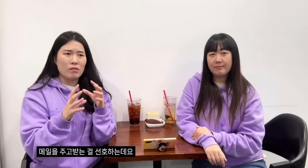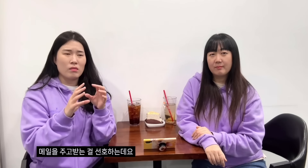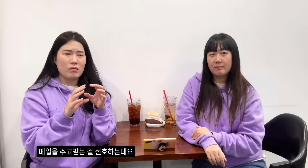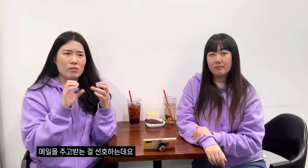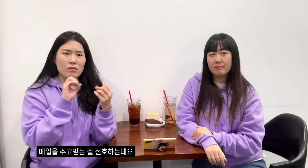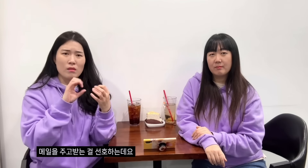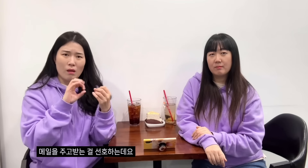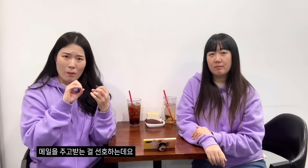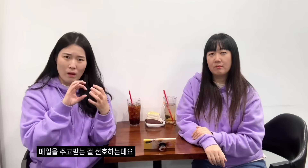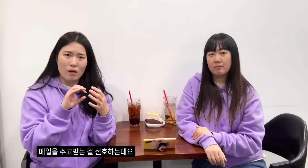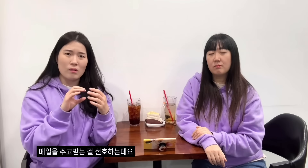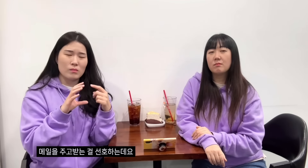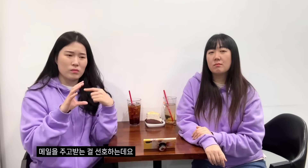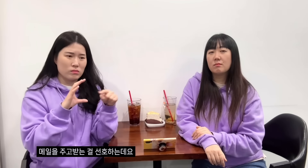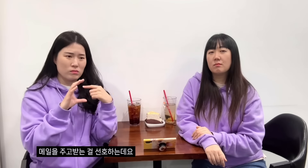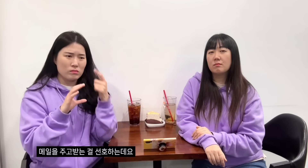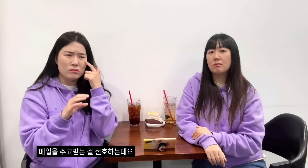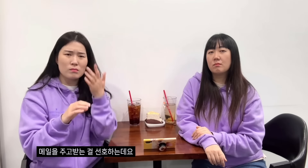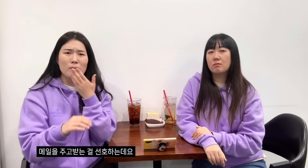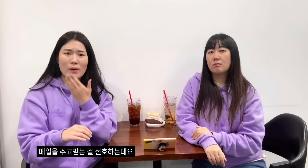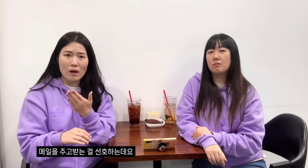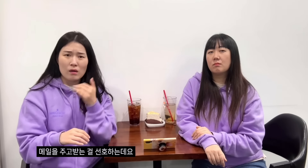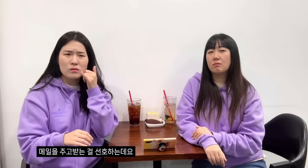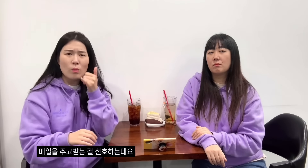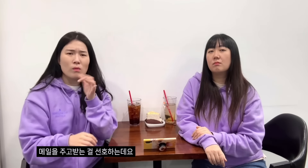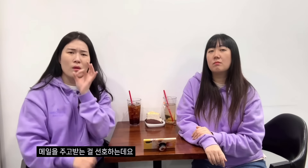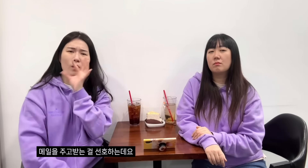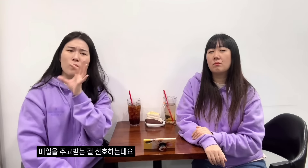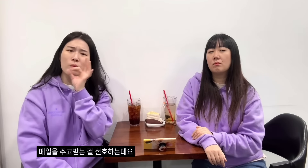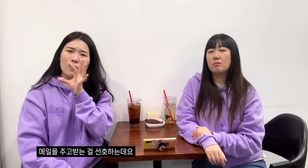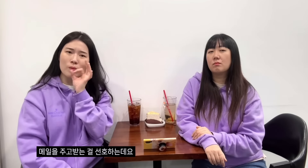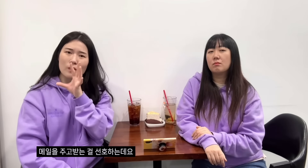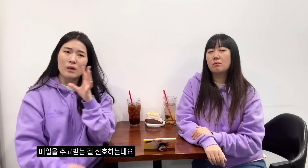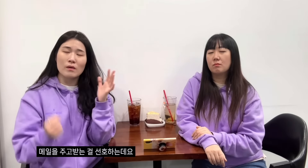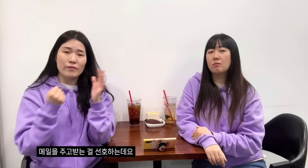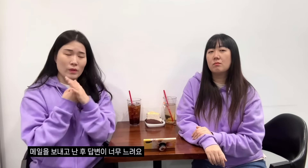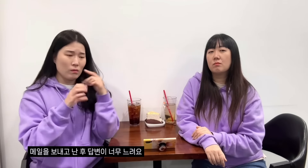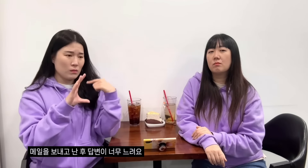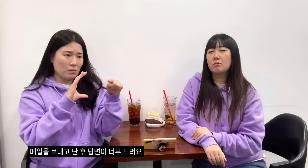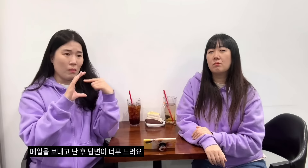they prefer to send and receive e-mails.